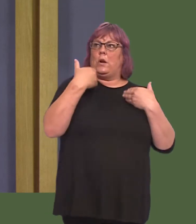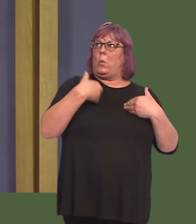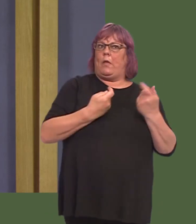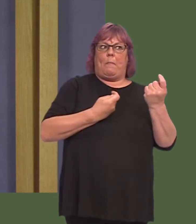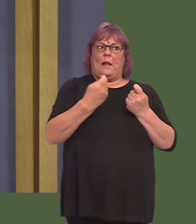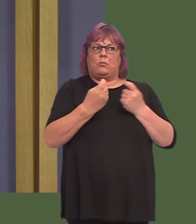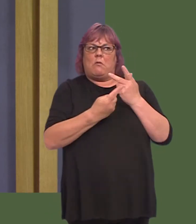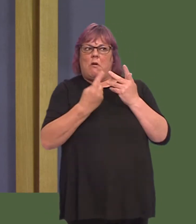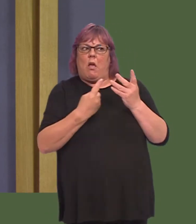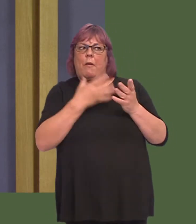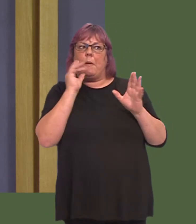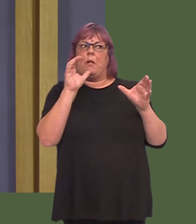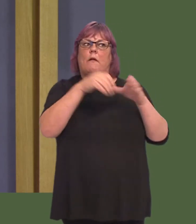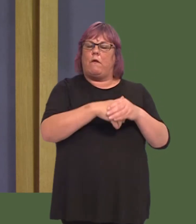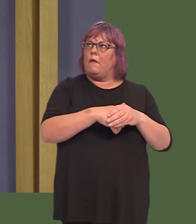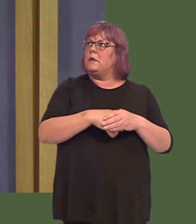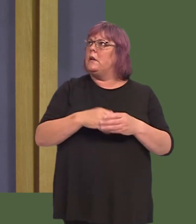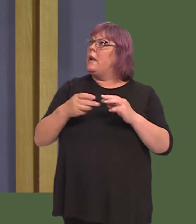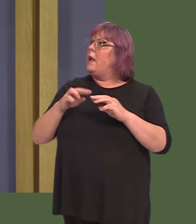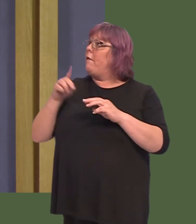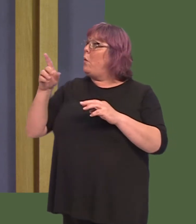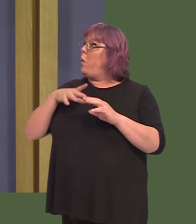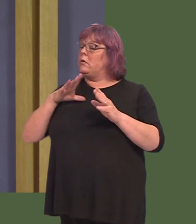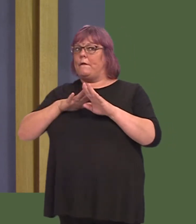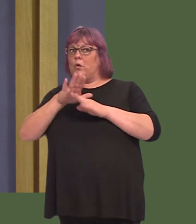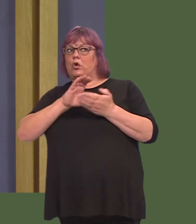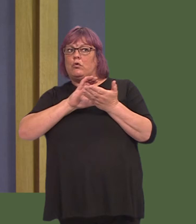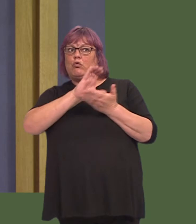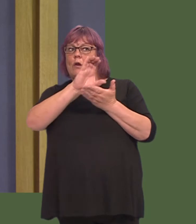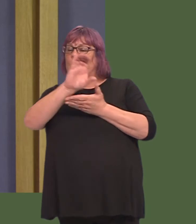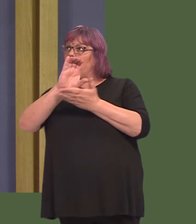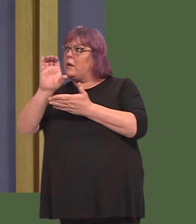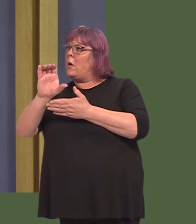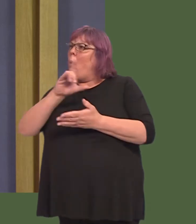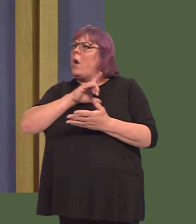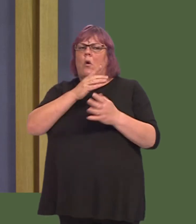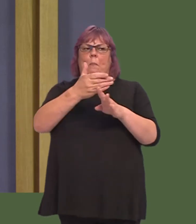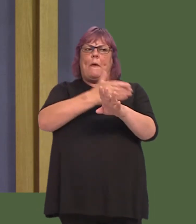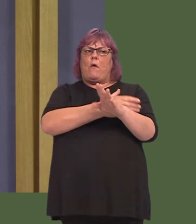and other bodies that are involved. If you are going to be delivering grants, why were you not able to check what they were